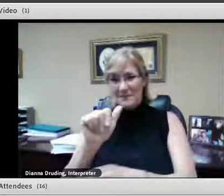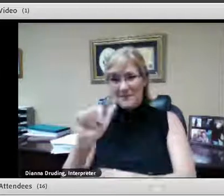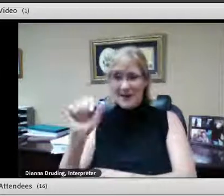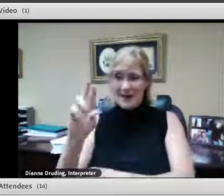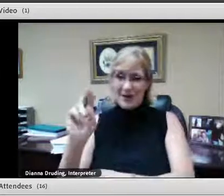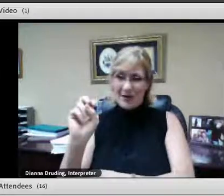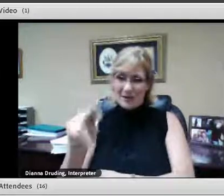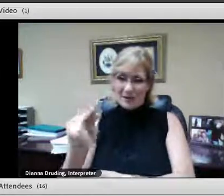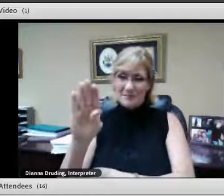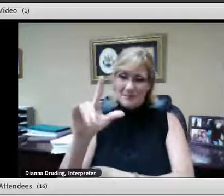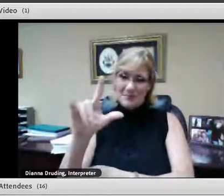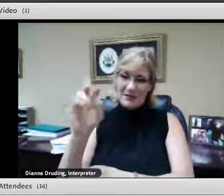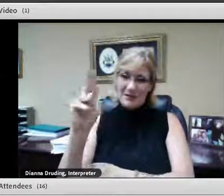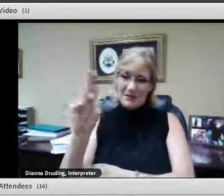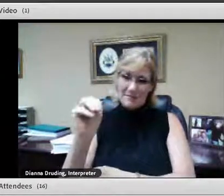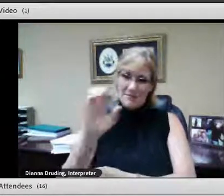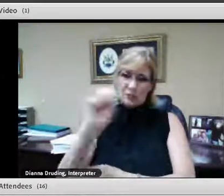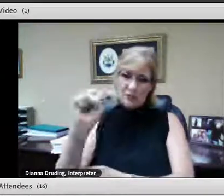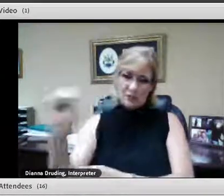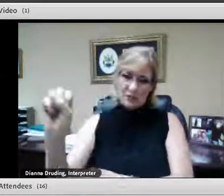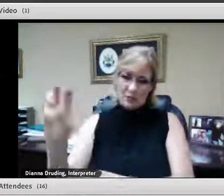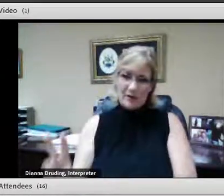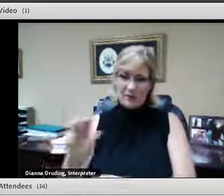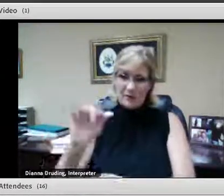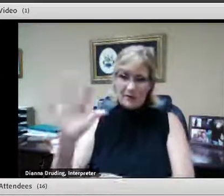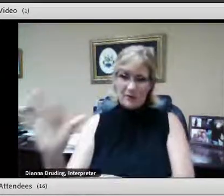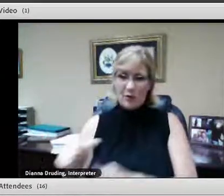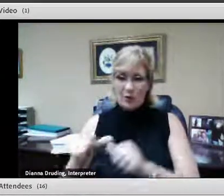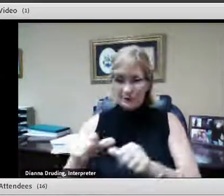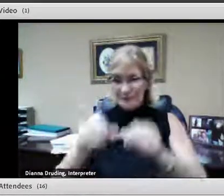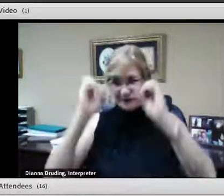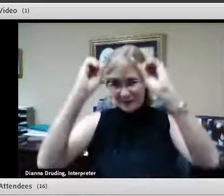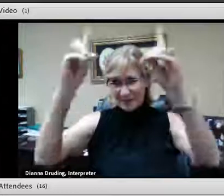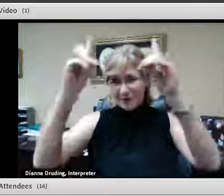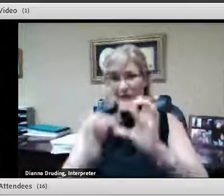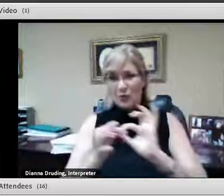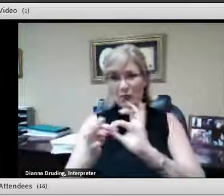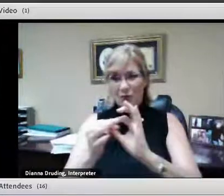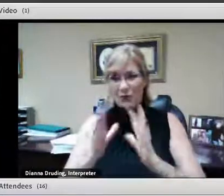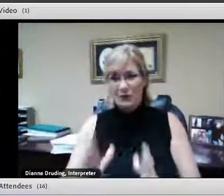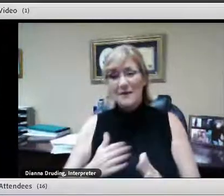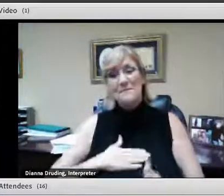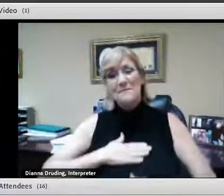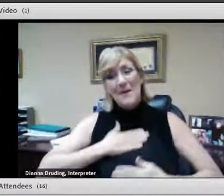SWFLN's continuing education coordinator, and it is my pleasure to welcome you to "The STEAM Games: